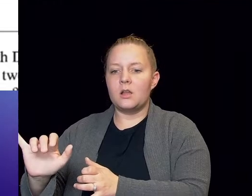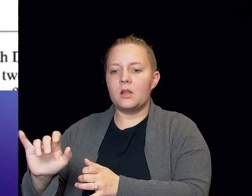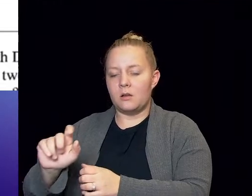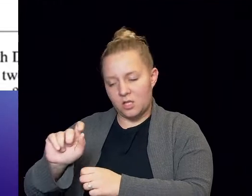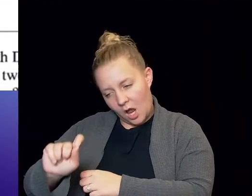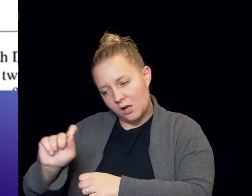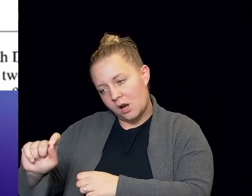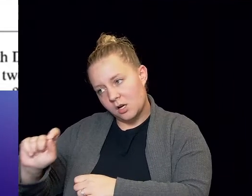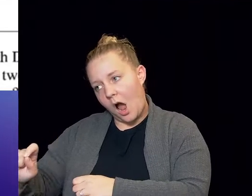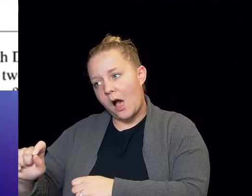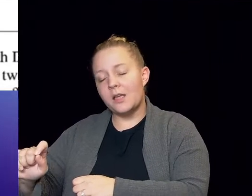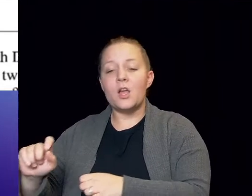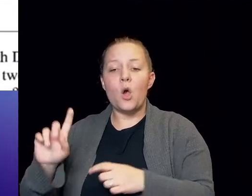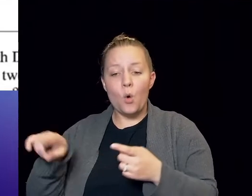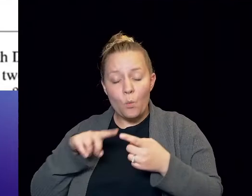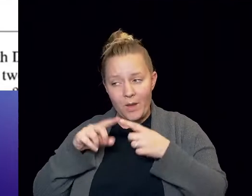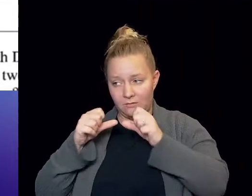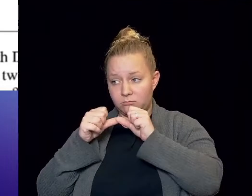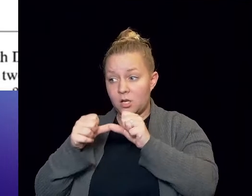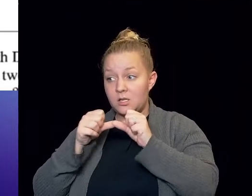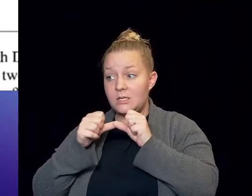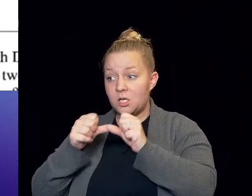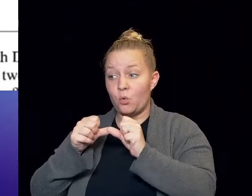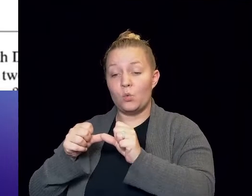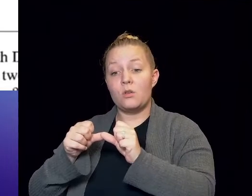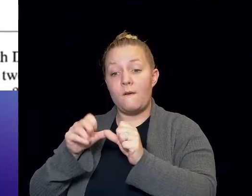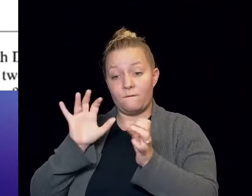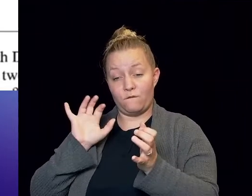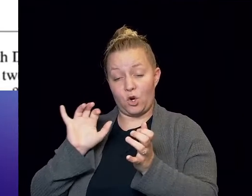But then, when that number does go on and on forever, we indicate it, instead of